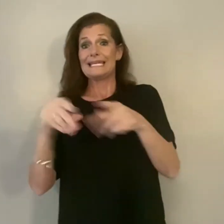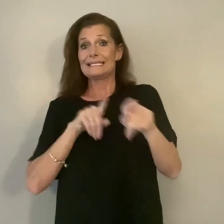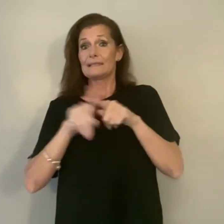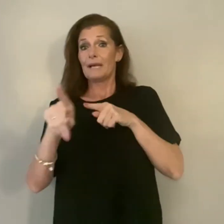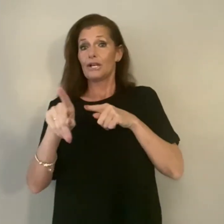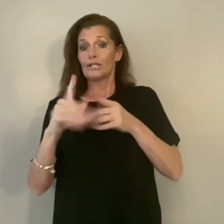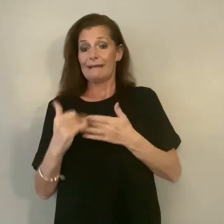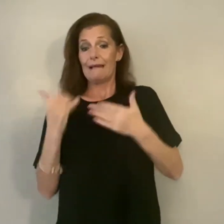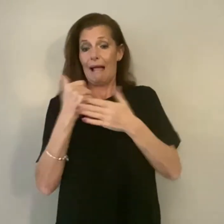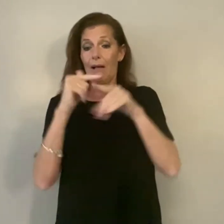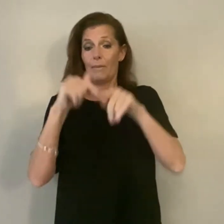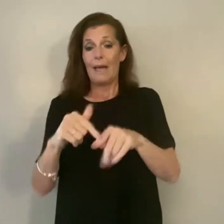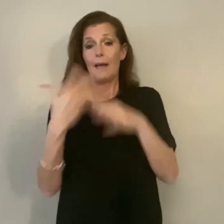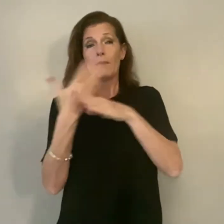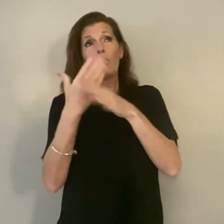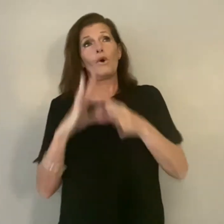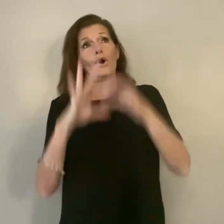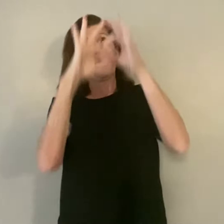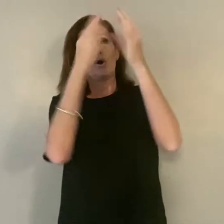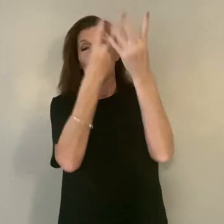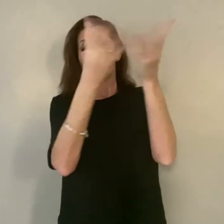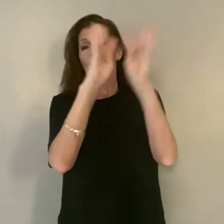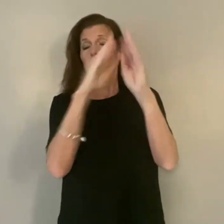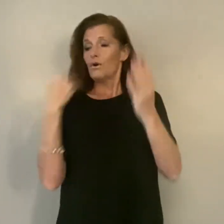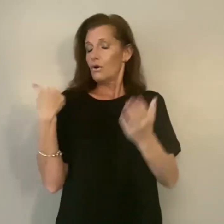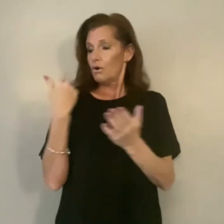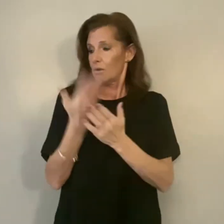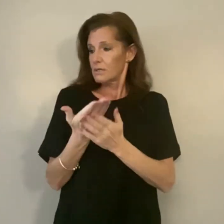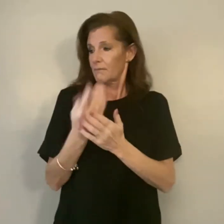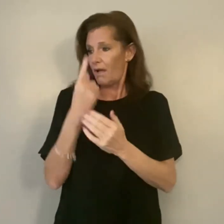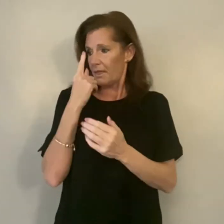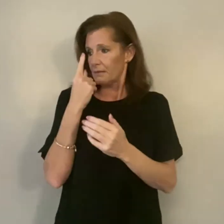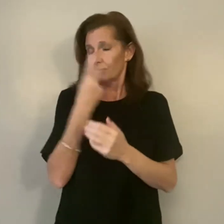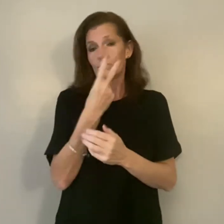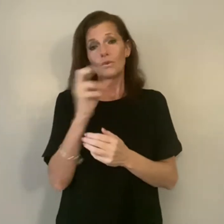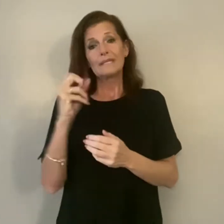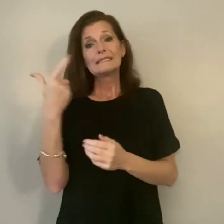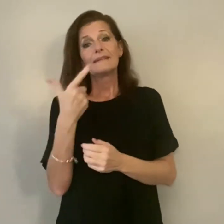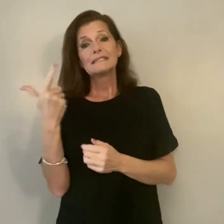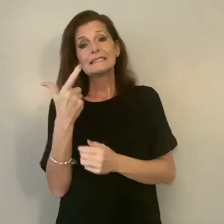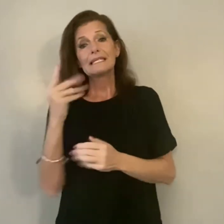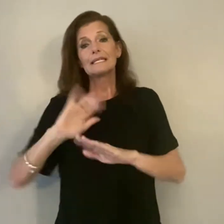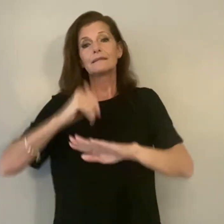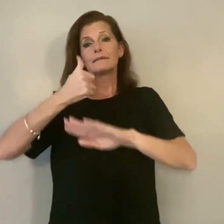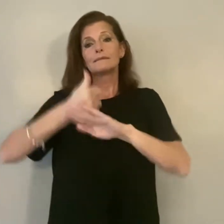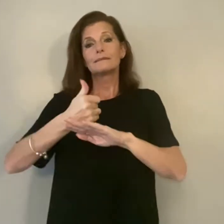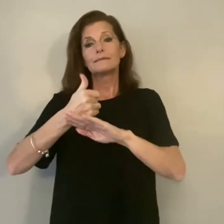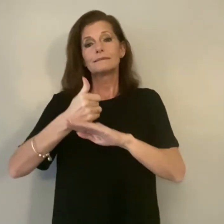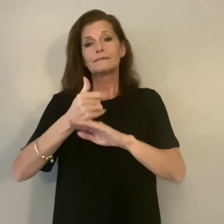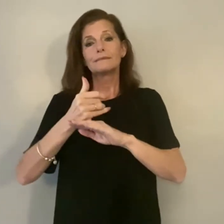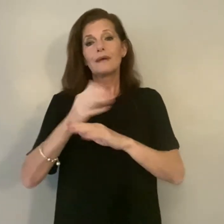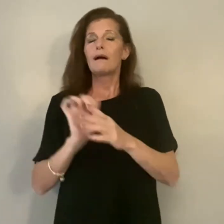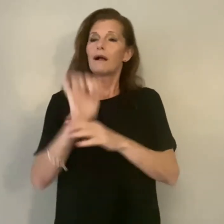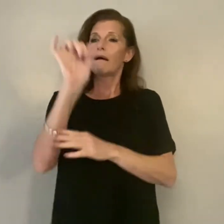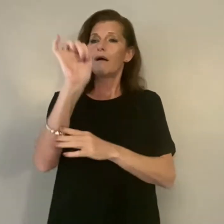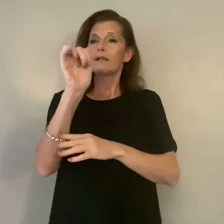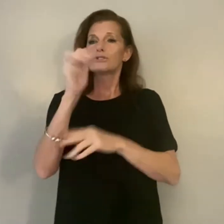to help them work with boards. But over the last few years, since 2017 we helped establish the Cultural Governance Alliance.